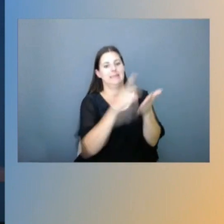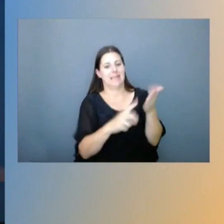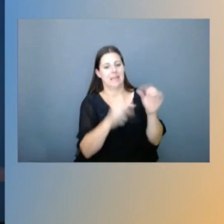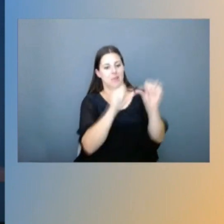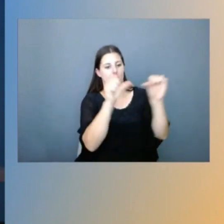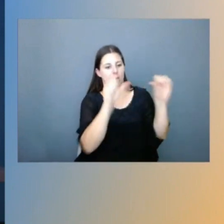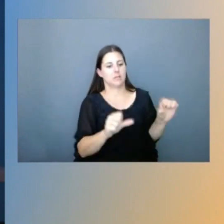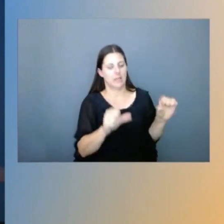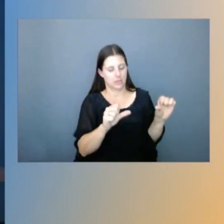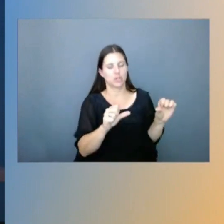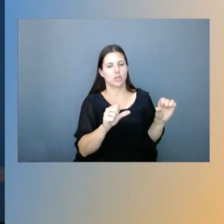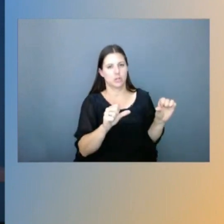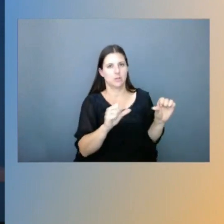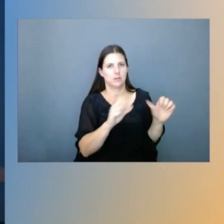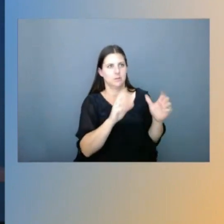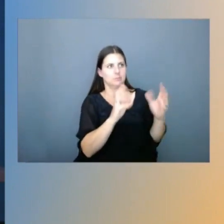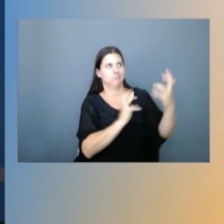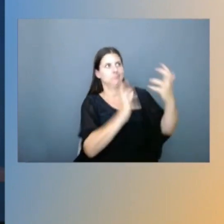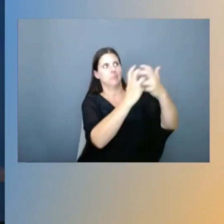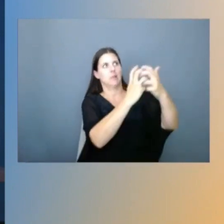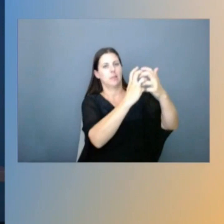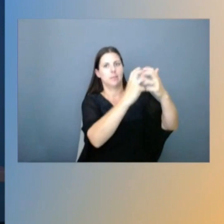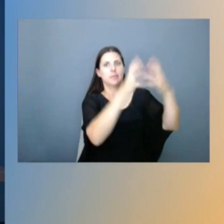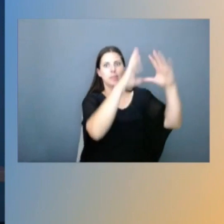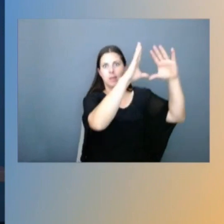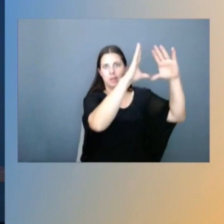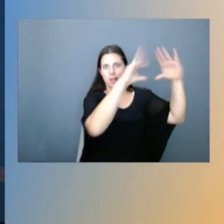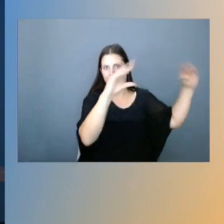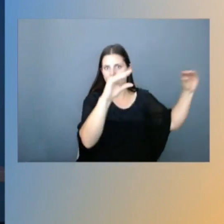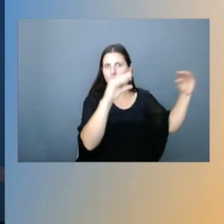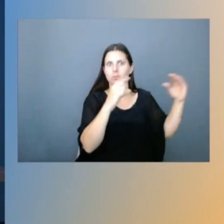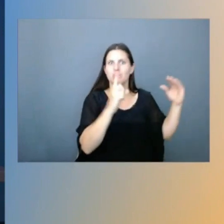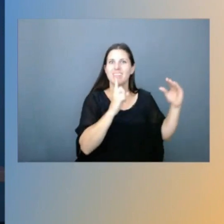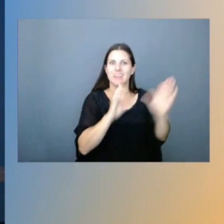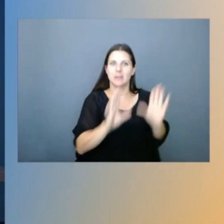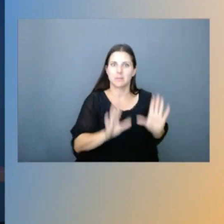is also driving so many improvements and performance for customers as we do that here.